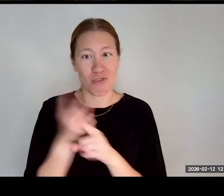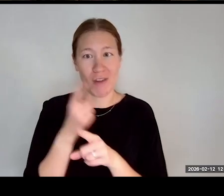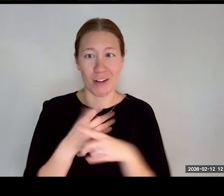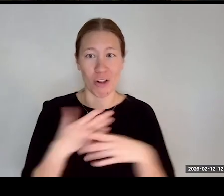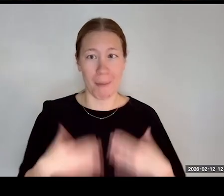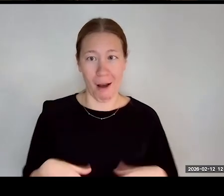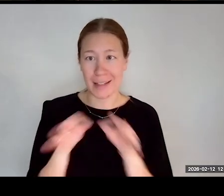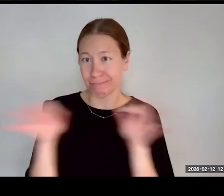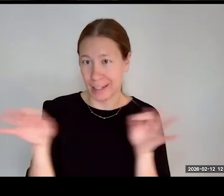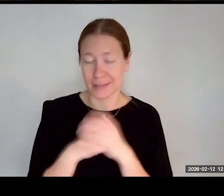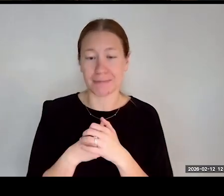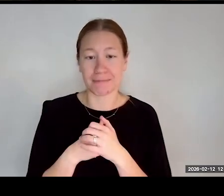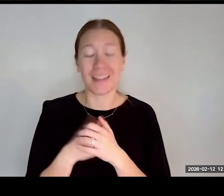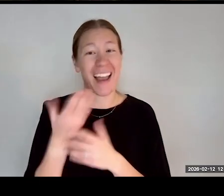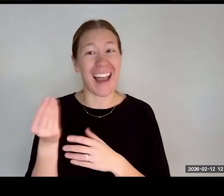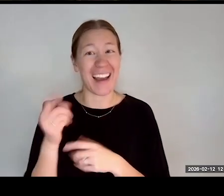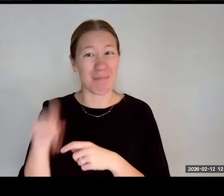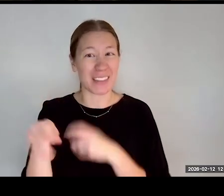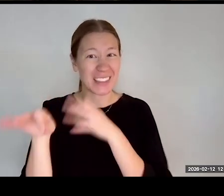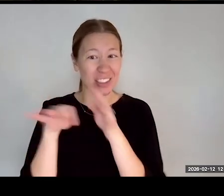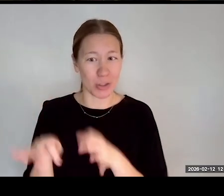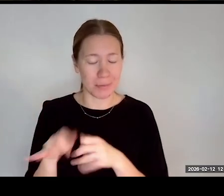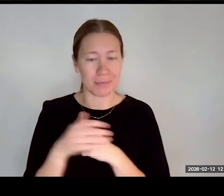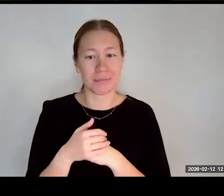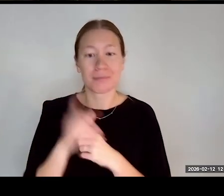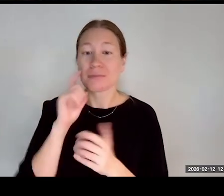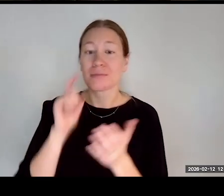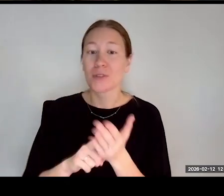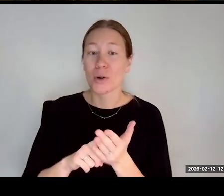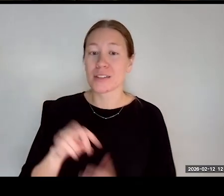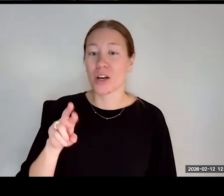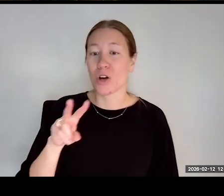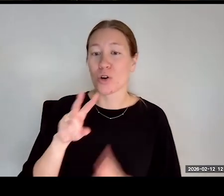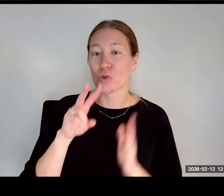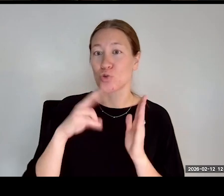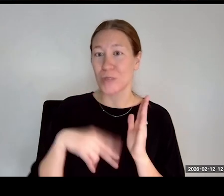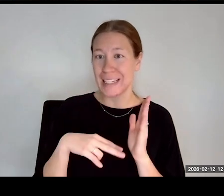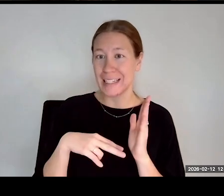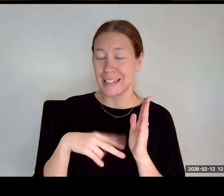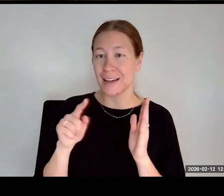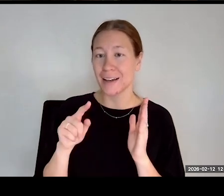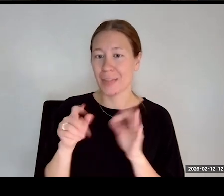So the example I have here is read the and sample report. Sample report is the link and that is the link text.